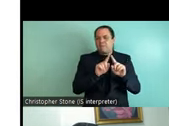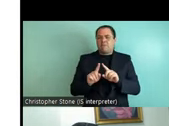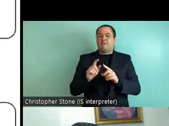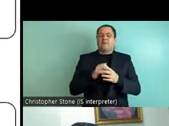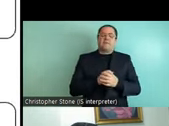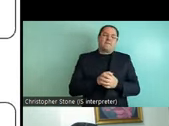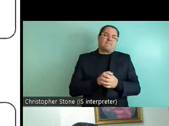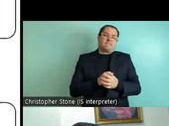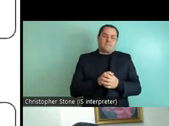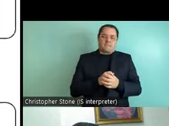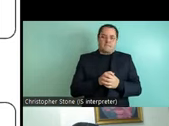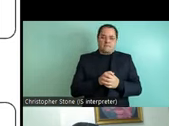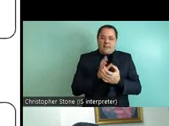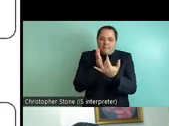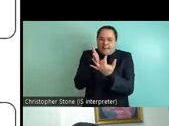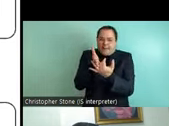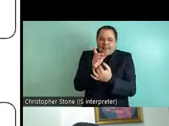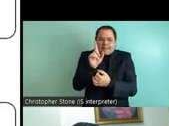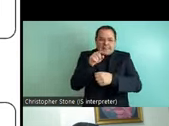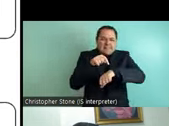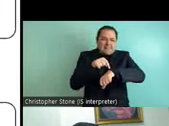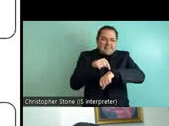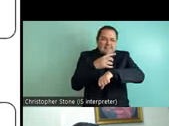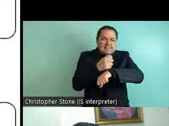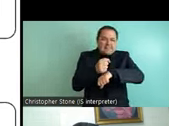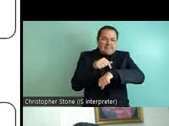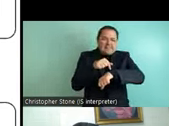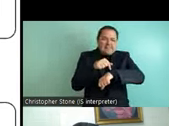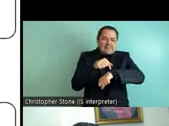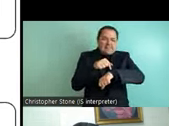sorry to interrupt you miss 11:56:05 Oberlander Just a quick reminder